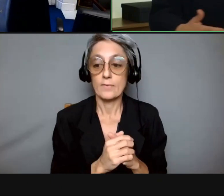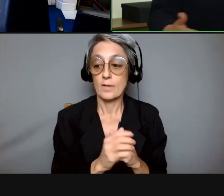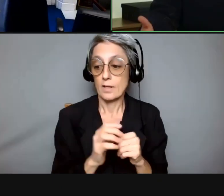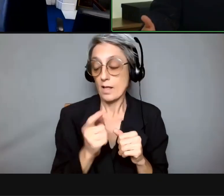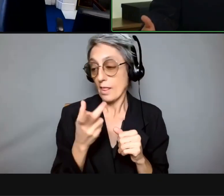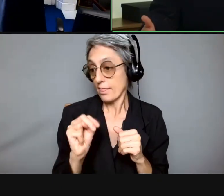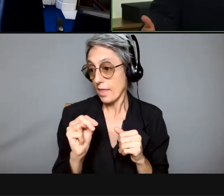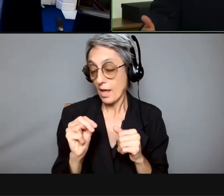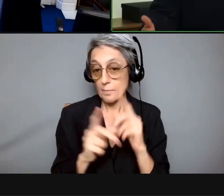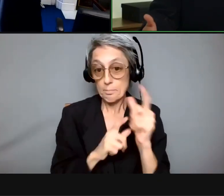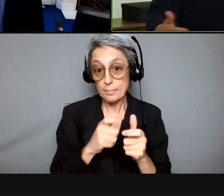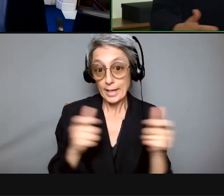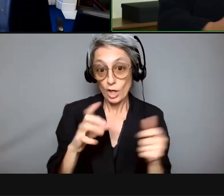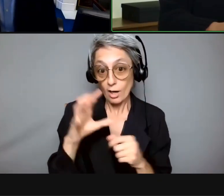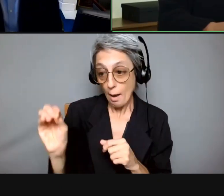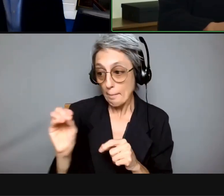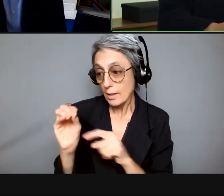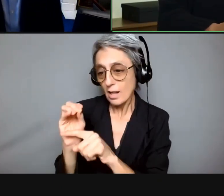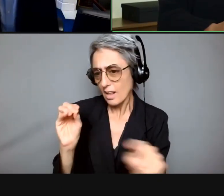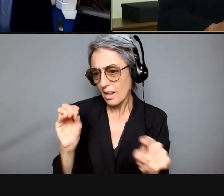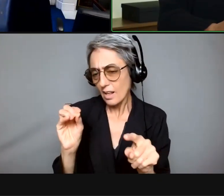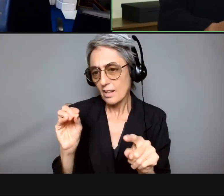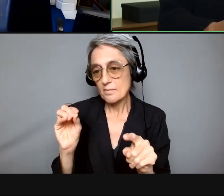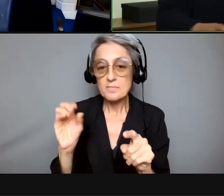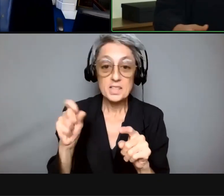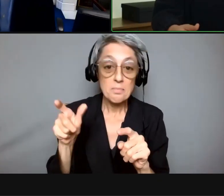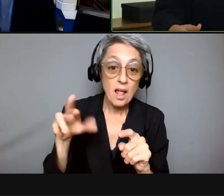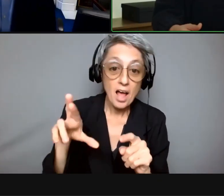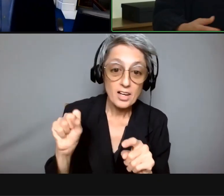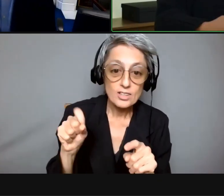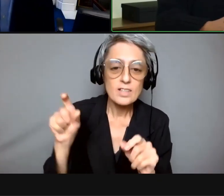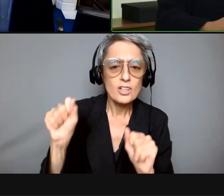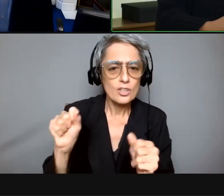they could invest in a new renewable energy development project.